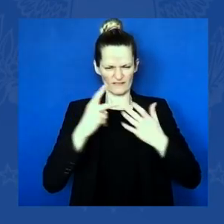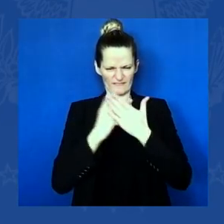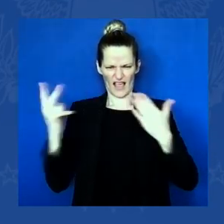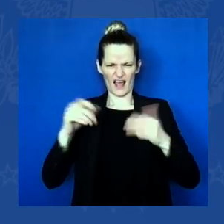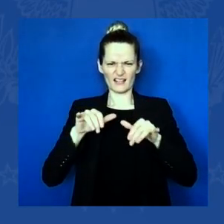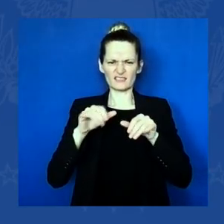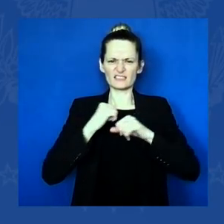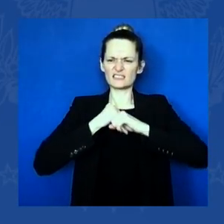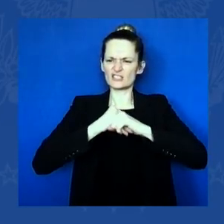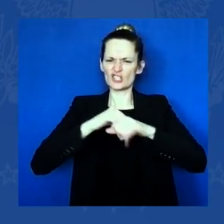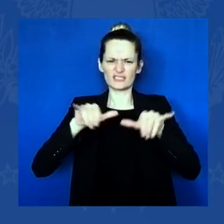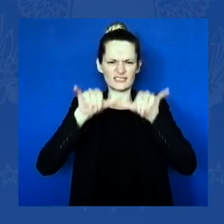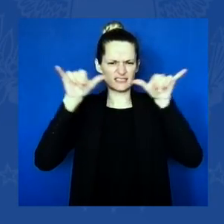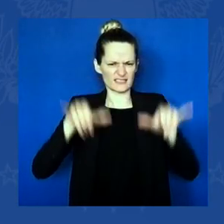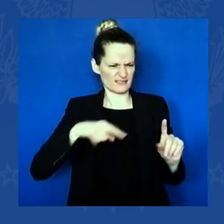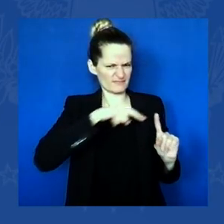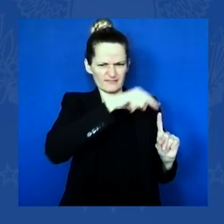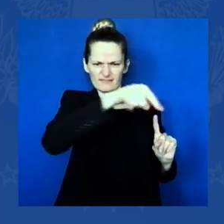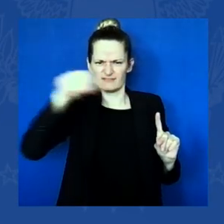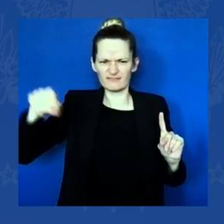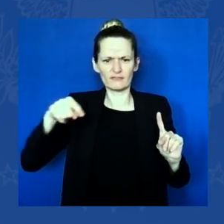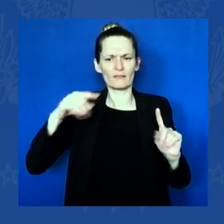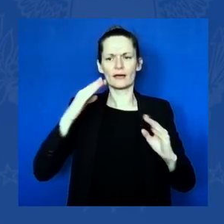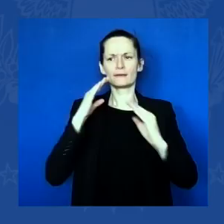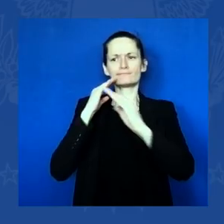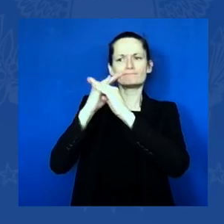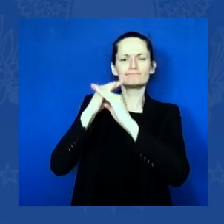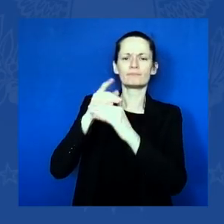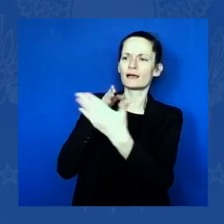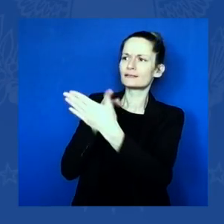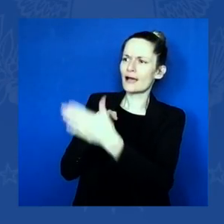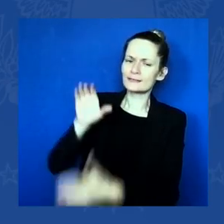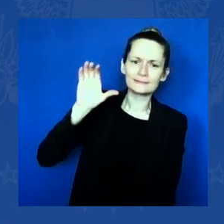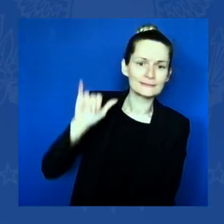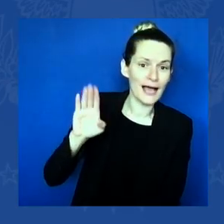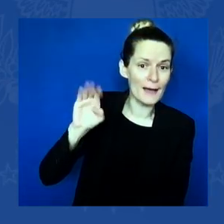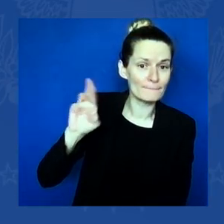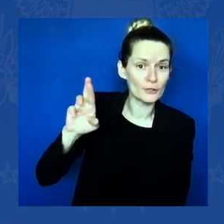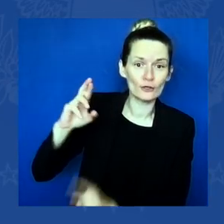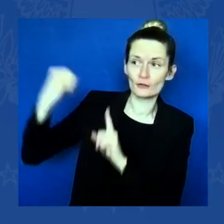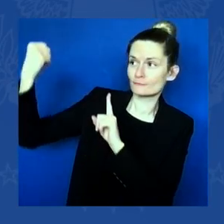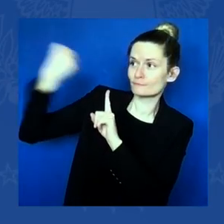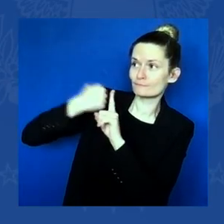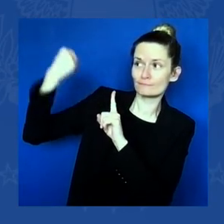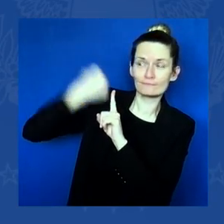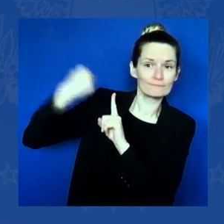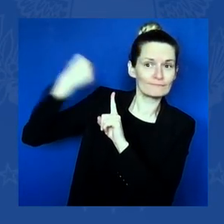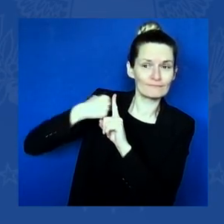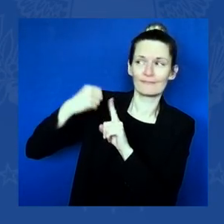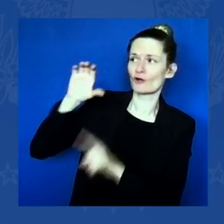like ransomware; and transparent so that both government and the private sector